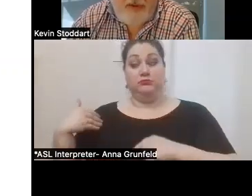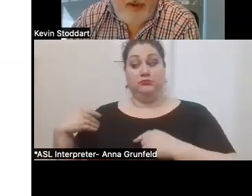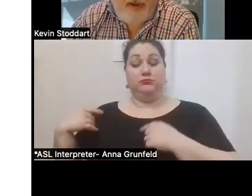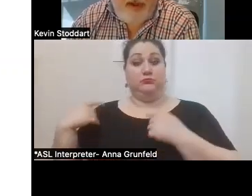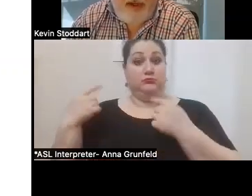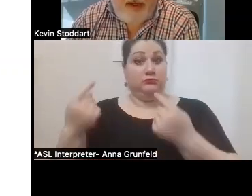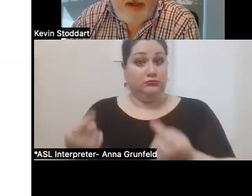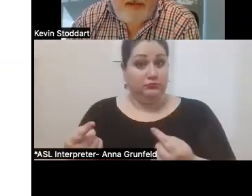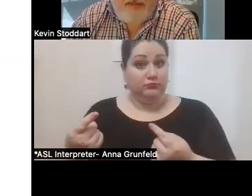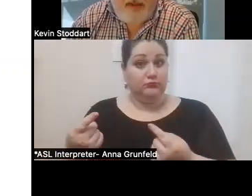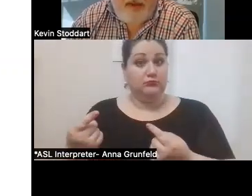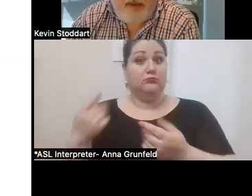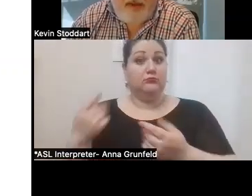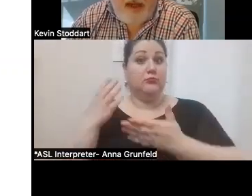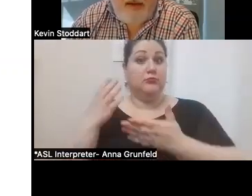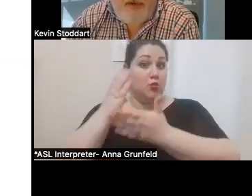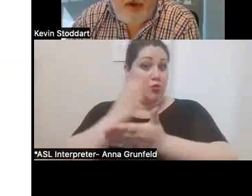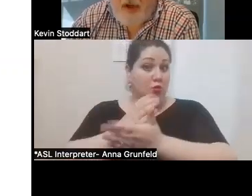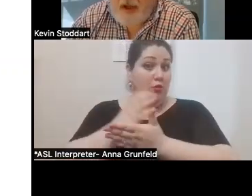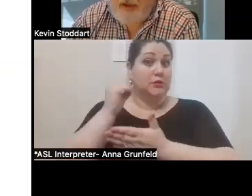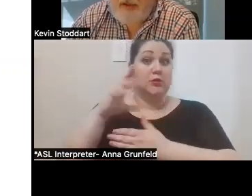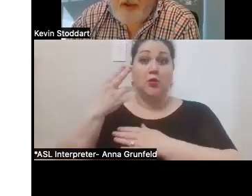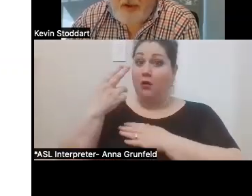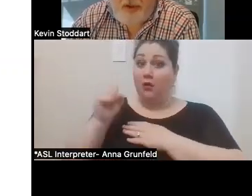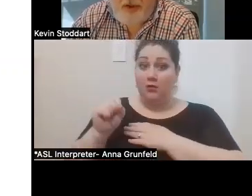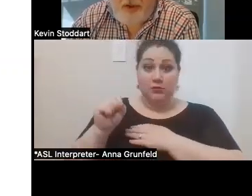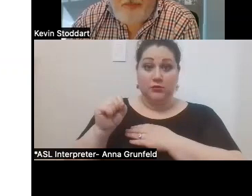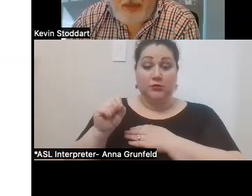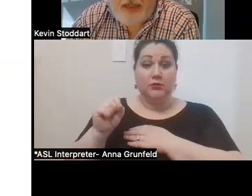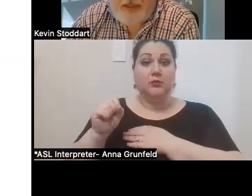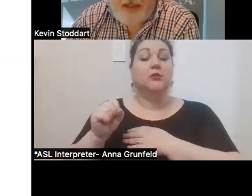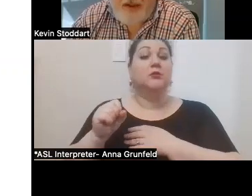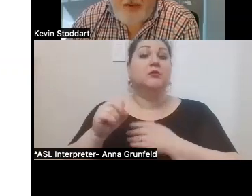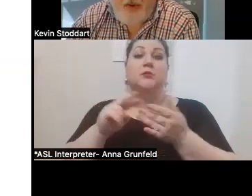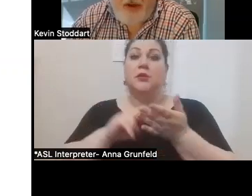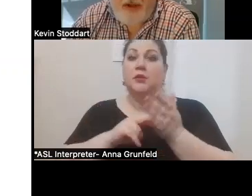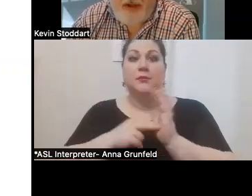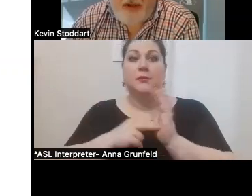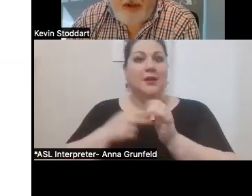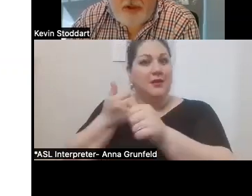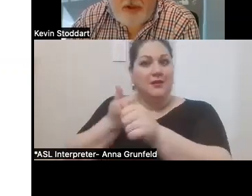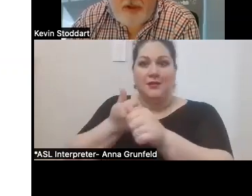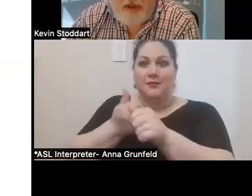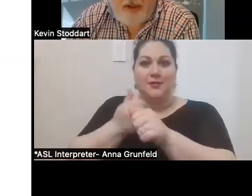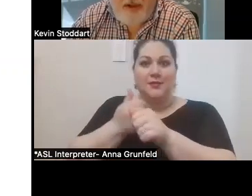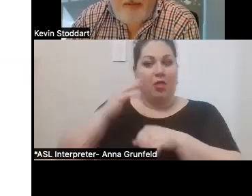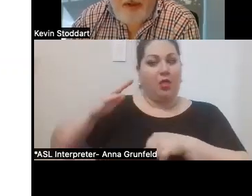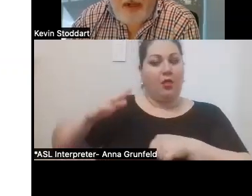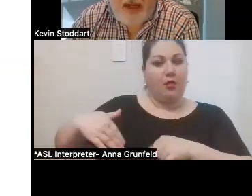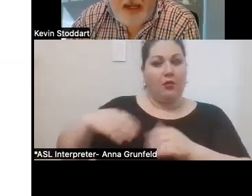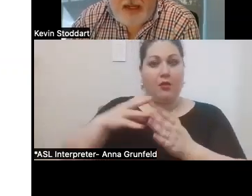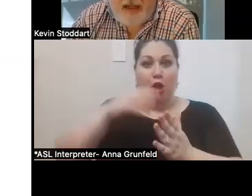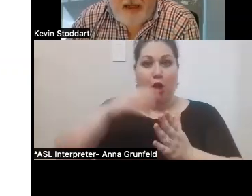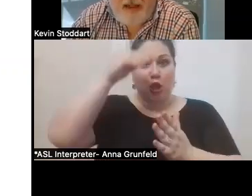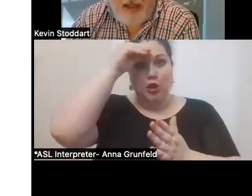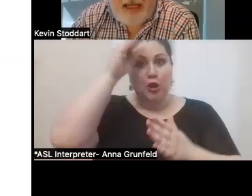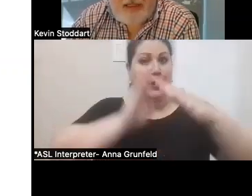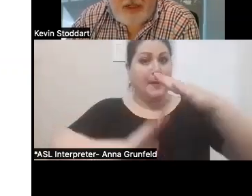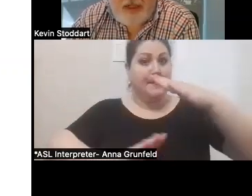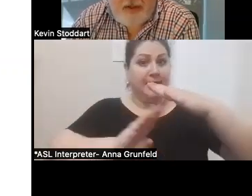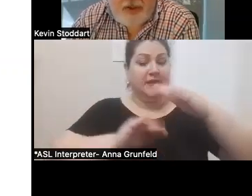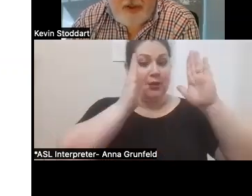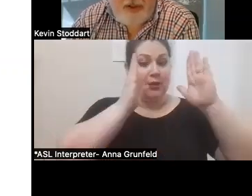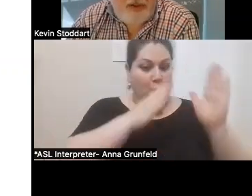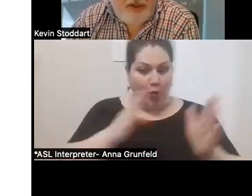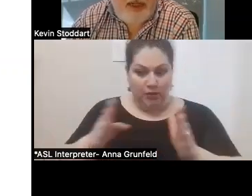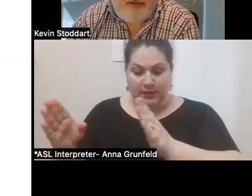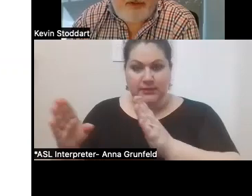They have not learned basic organization, planning, execution skills.